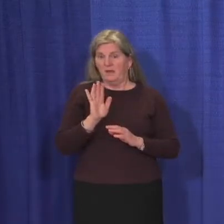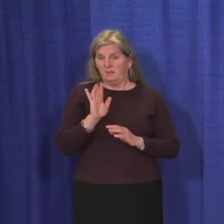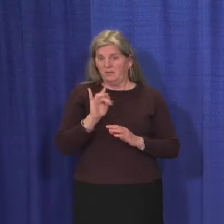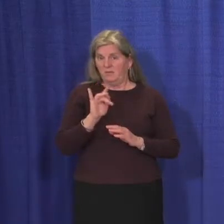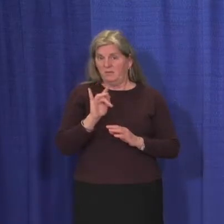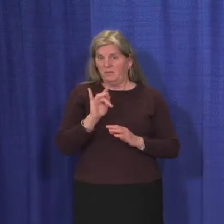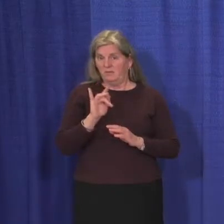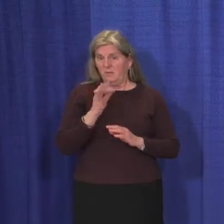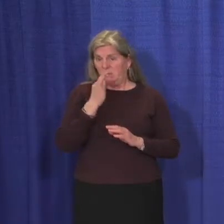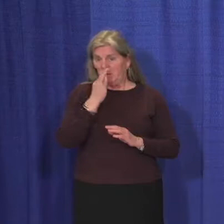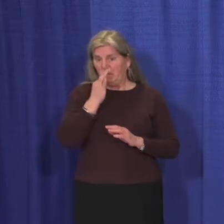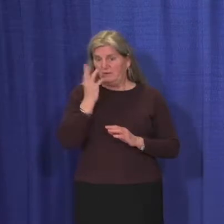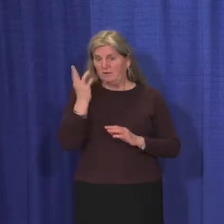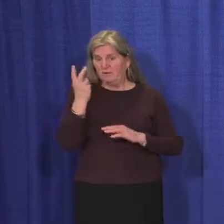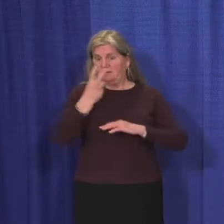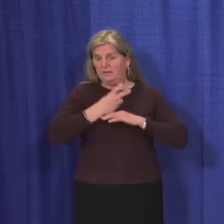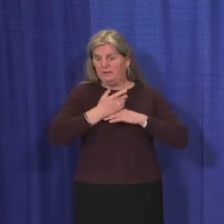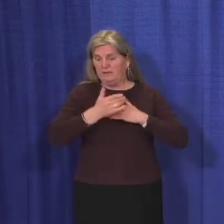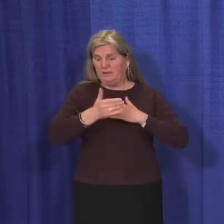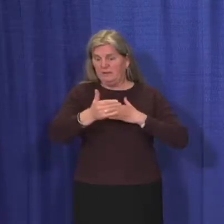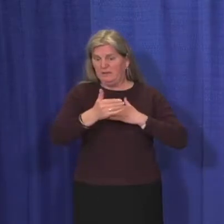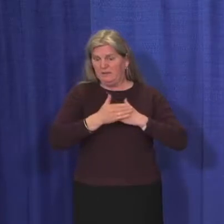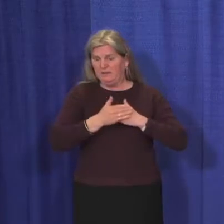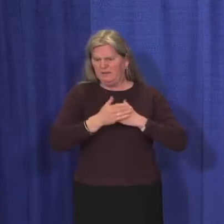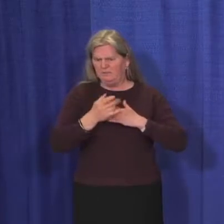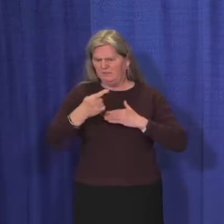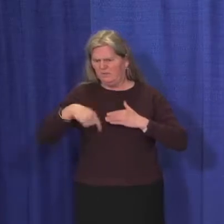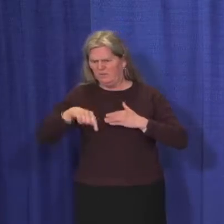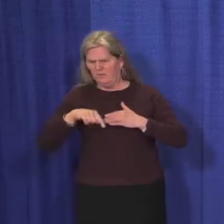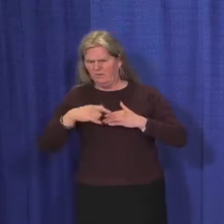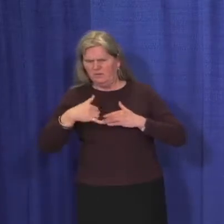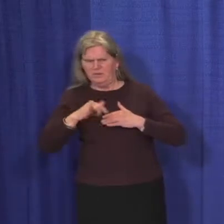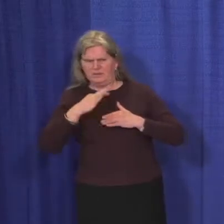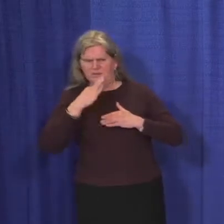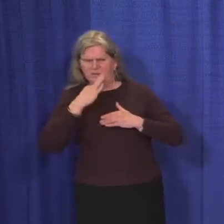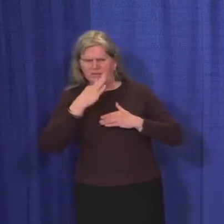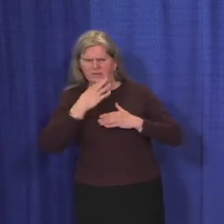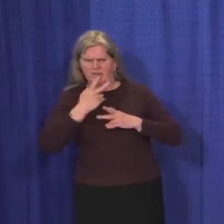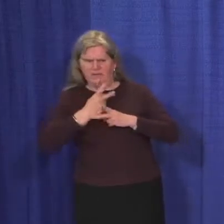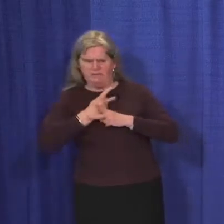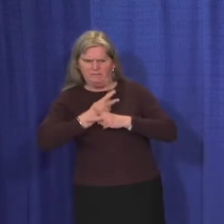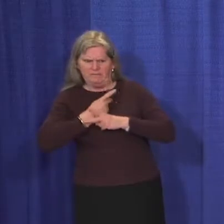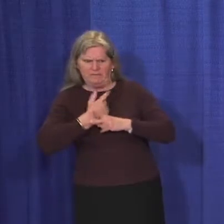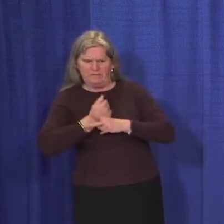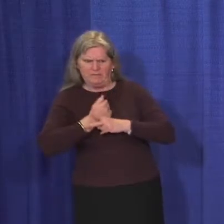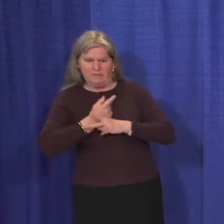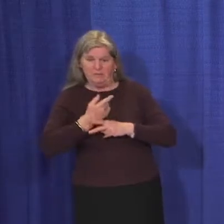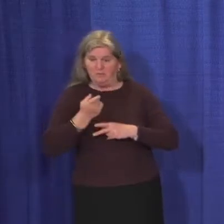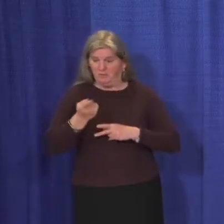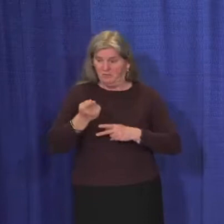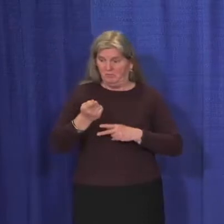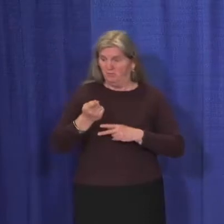and I'm hearing a lot of the answers being that you are still working on it, to stay tuned.